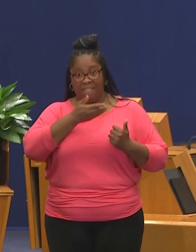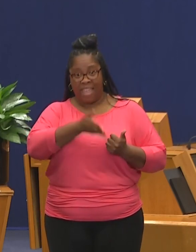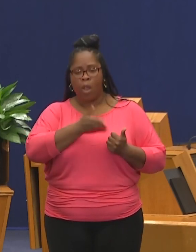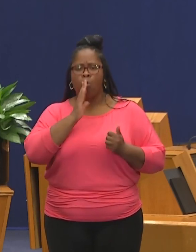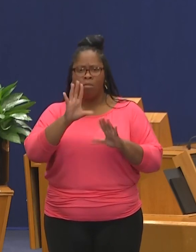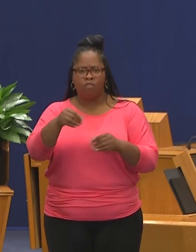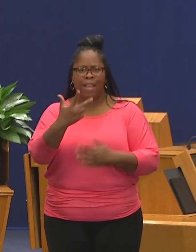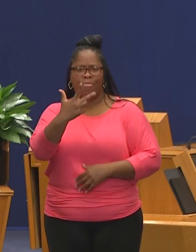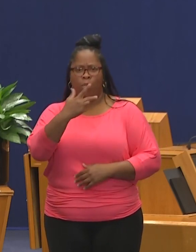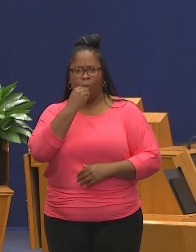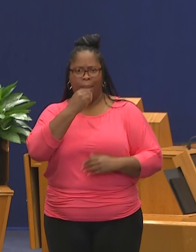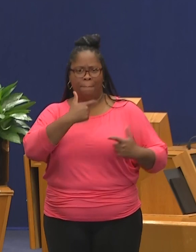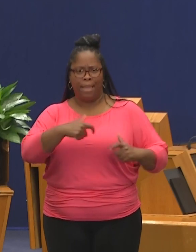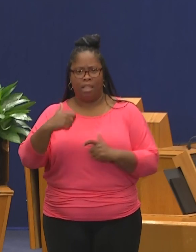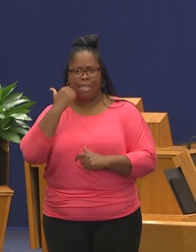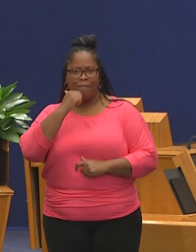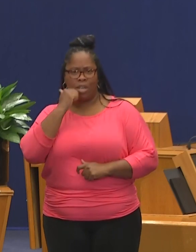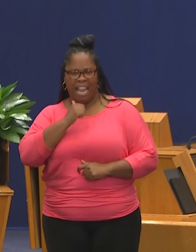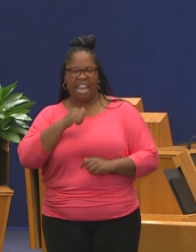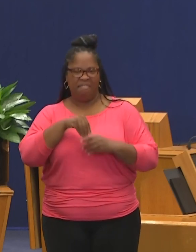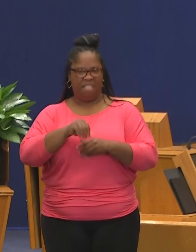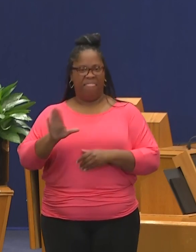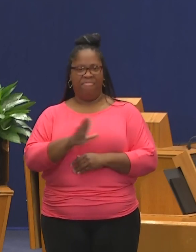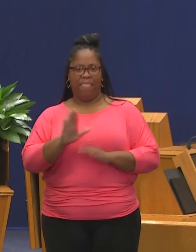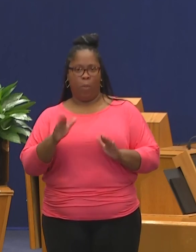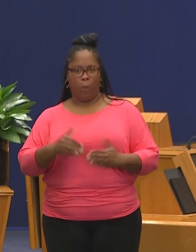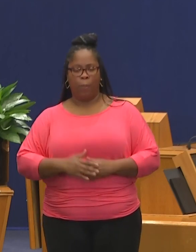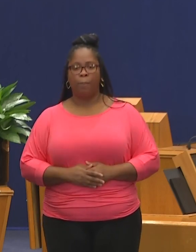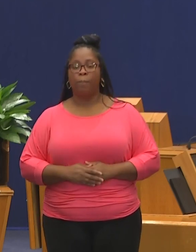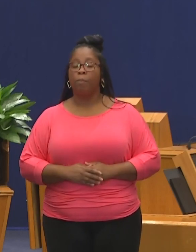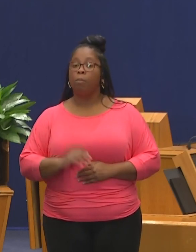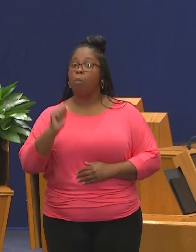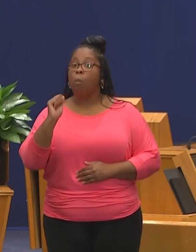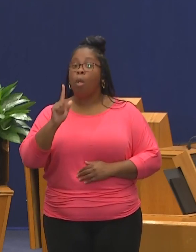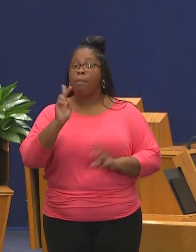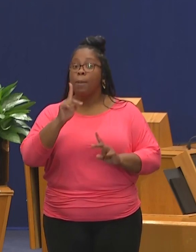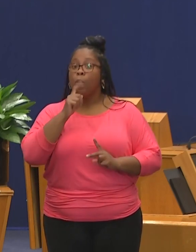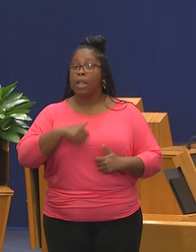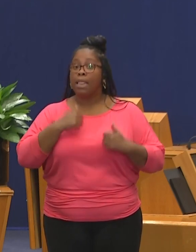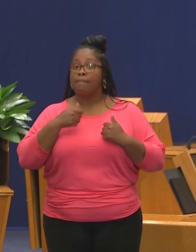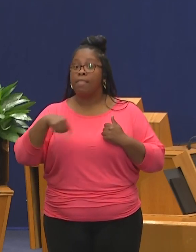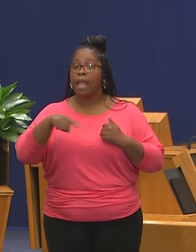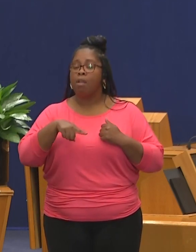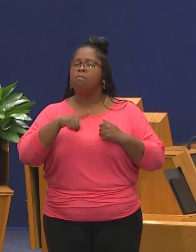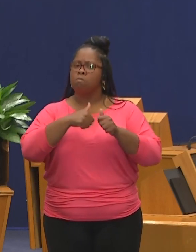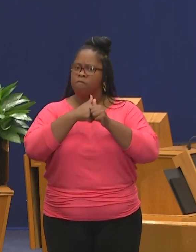OF THESE LOCATIONS AND EACH HOTEL RESIDENT RECEIVES THREE MEALS A DAY IN THEIR ROOM.